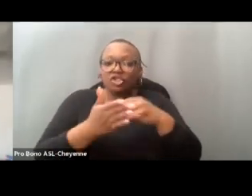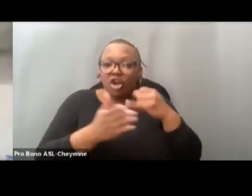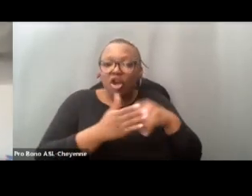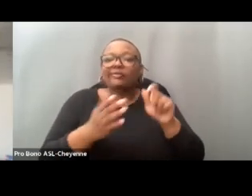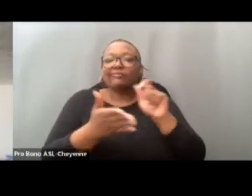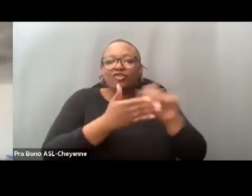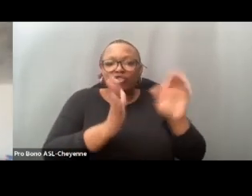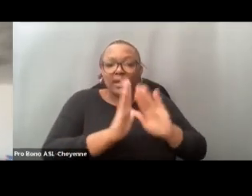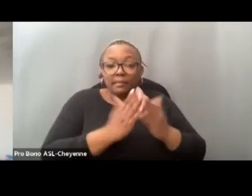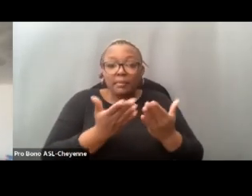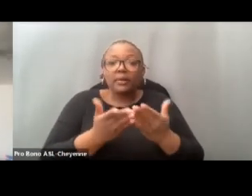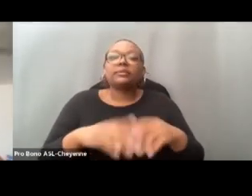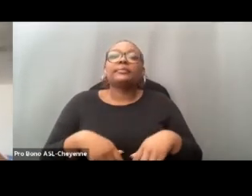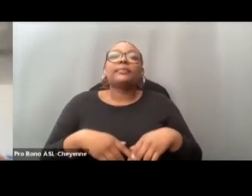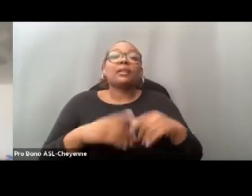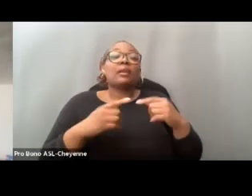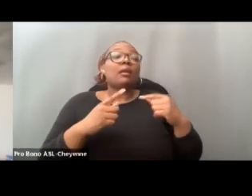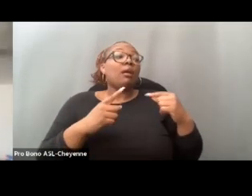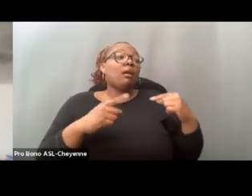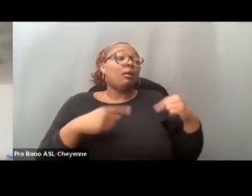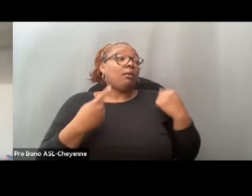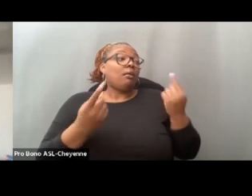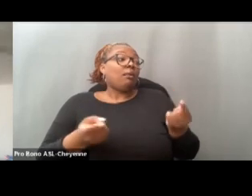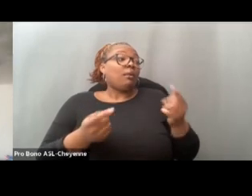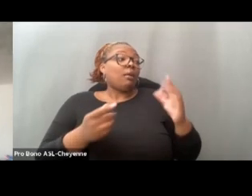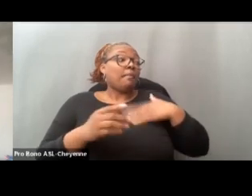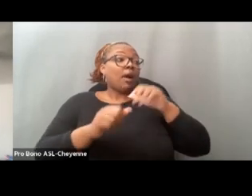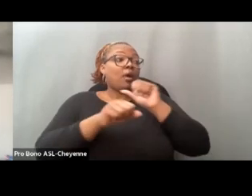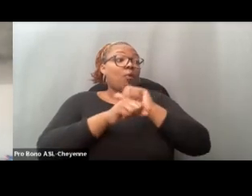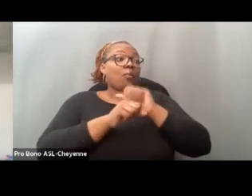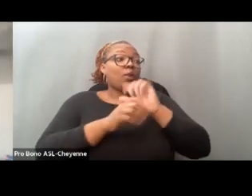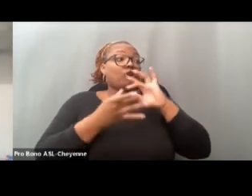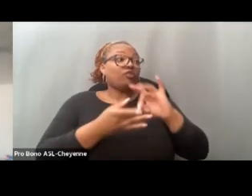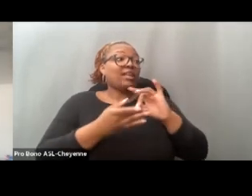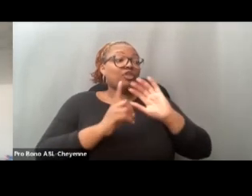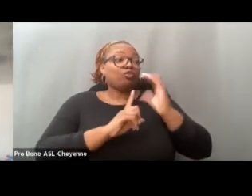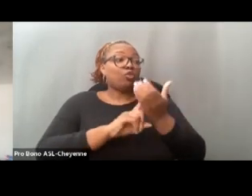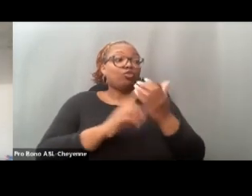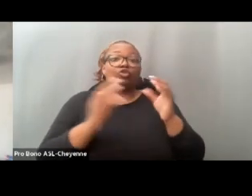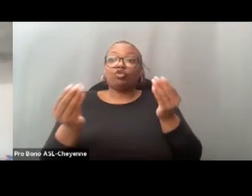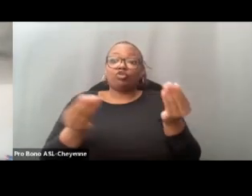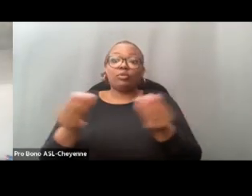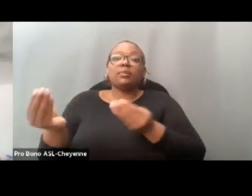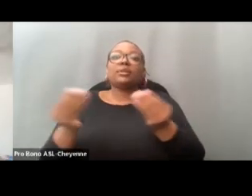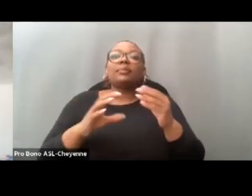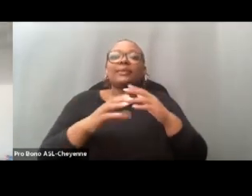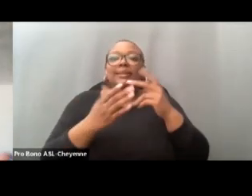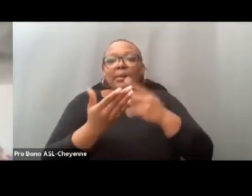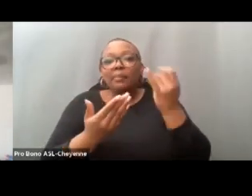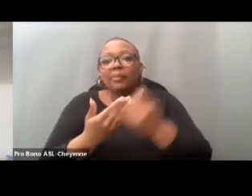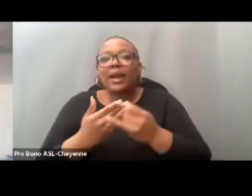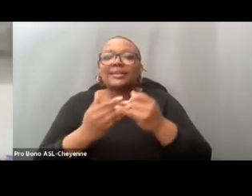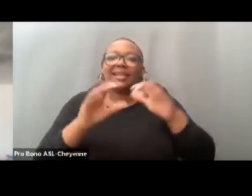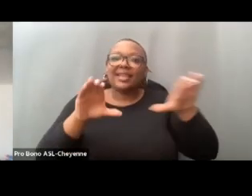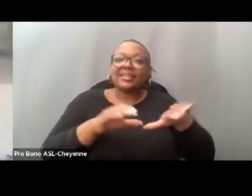my work in cultural diplomacy projects and activities, both at Georgetown,